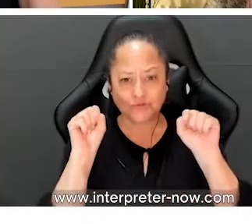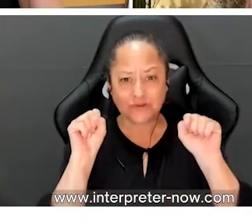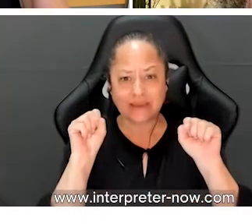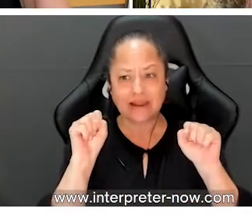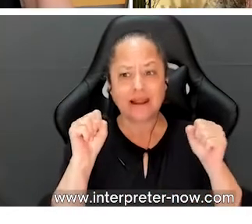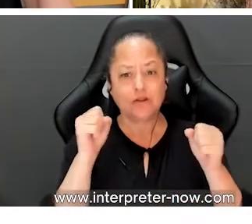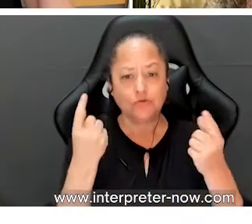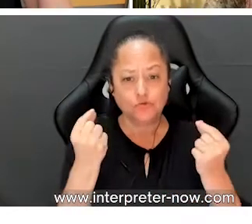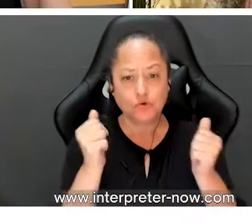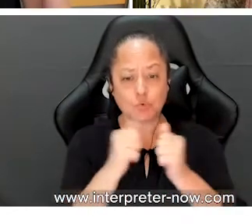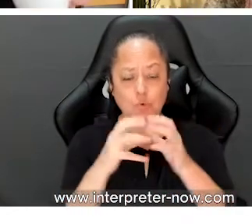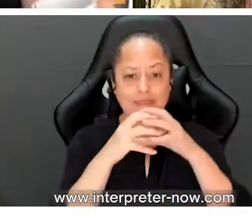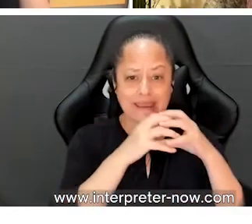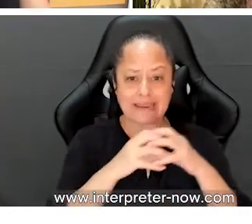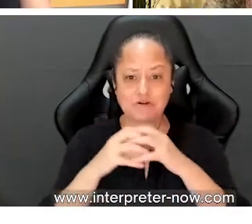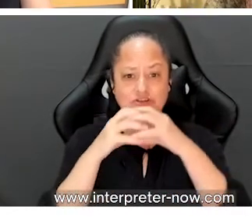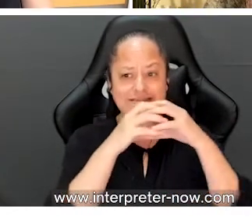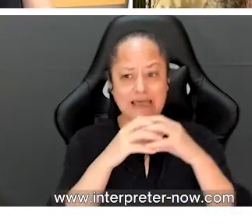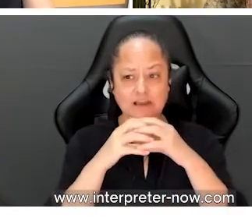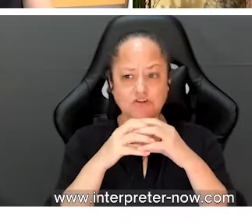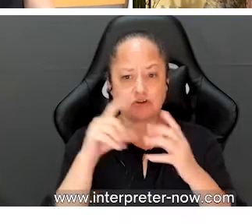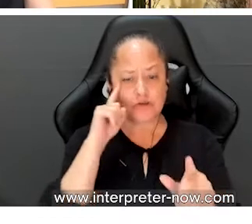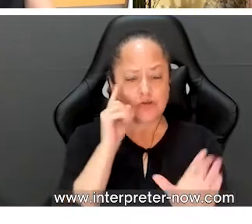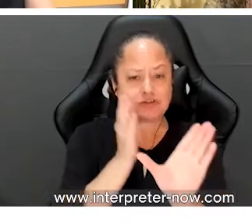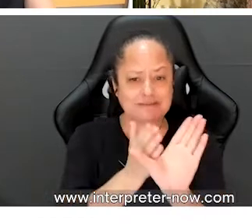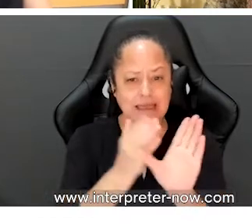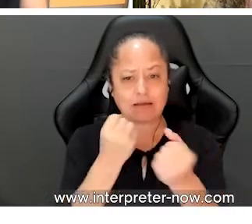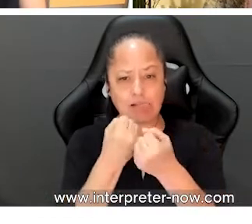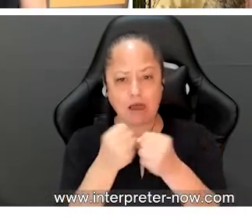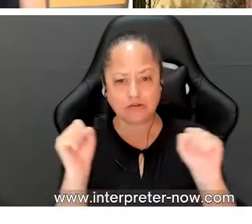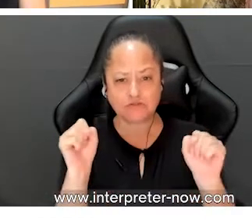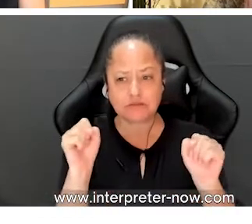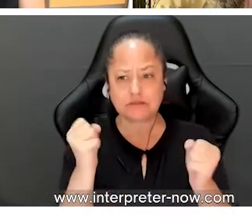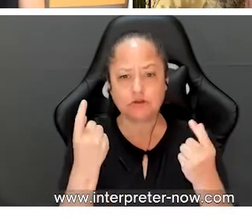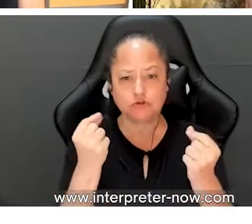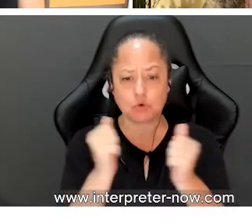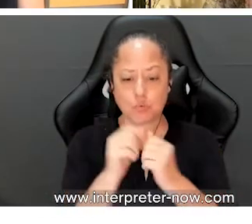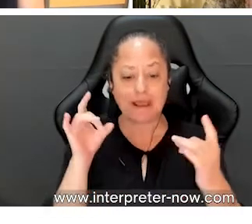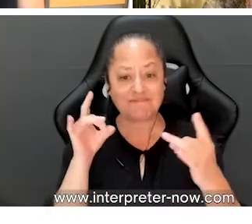have to do with intersectionality, that have to do with psychological safety, that has to do with feedback and just all of these things.